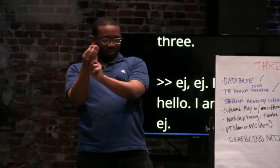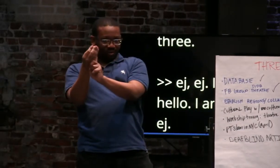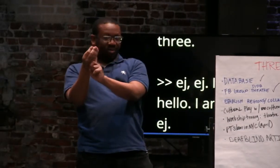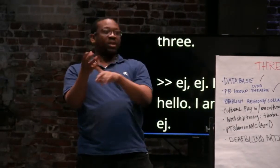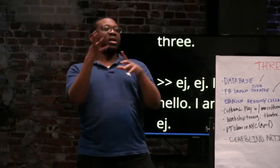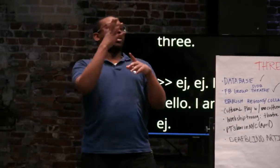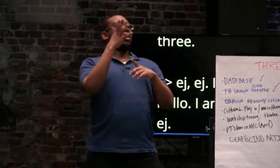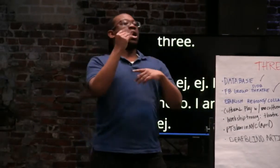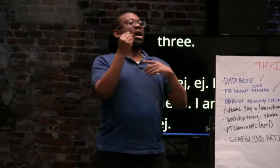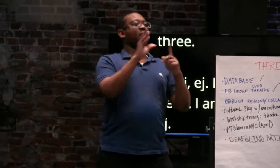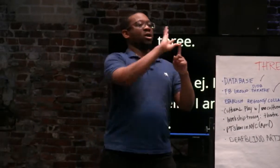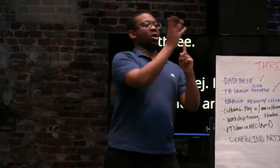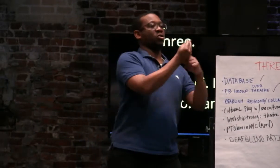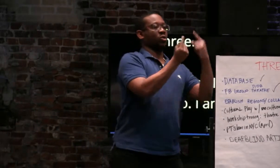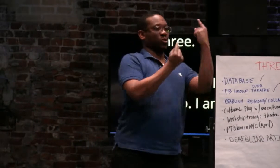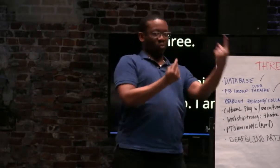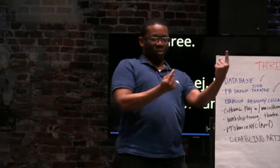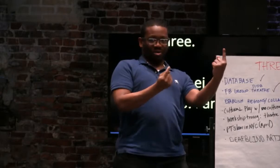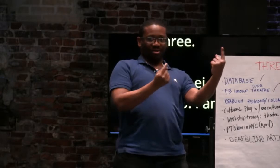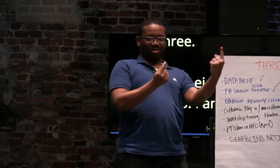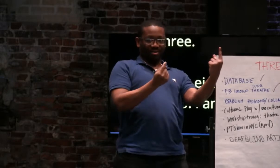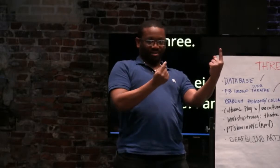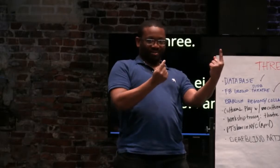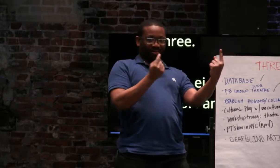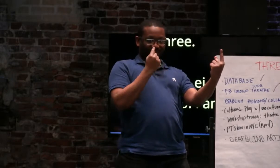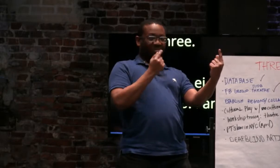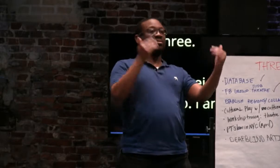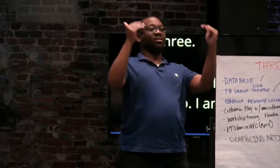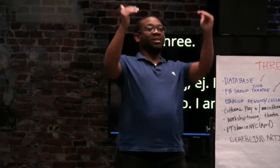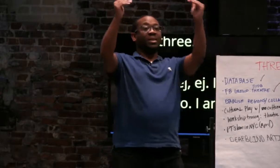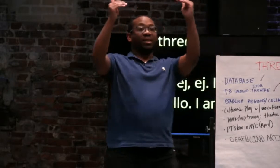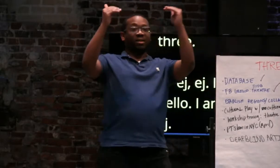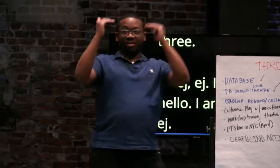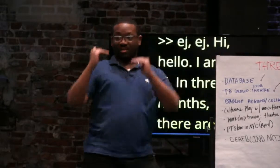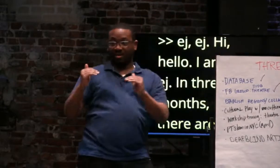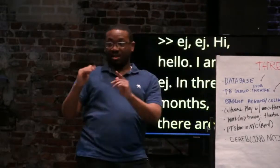there are cultures, many, many cultures. We're not talking about one culture.